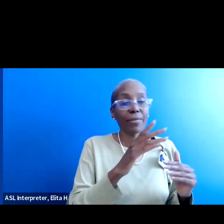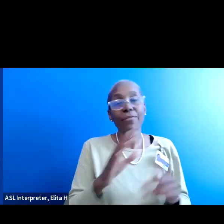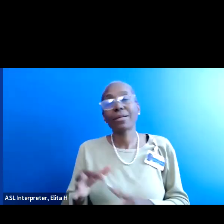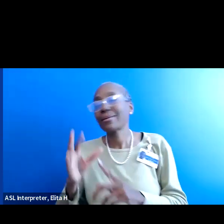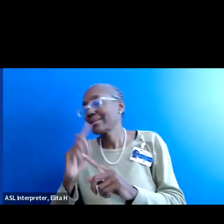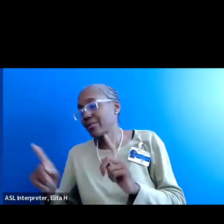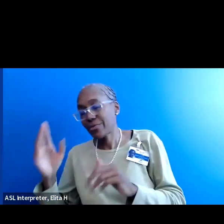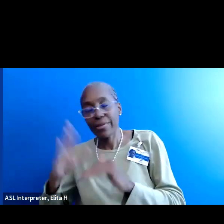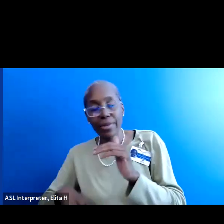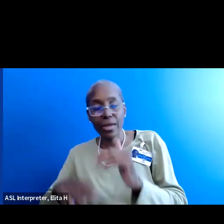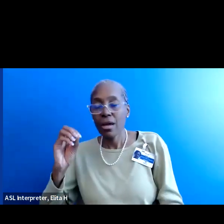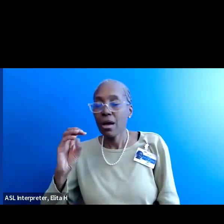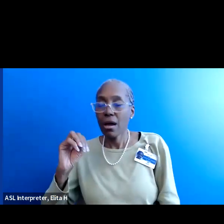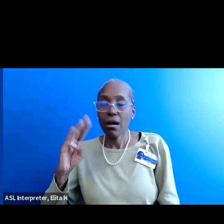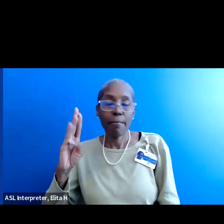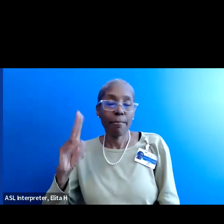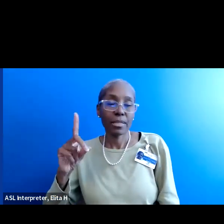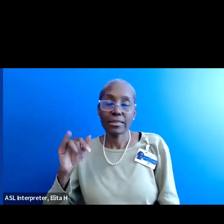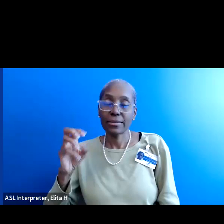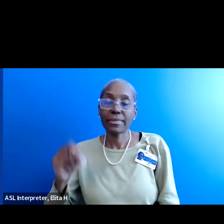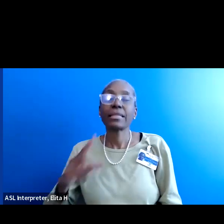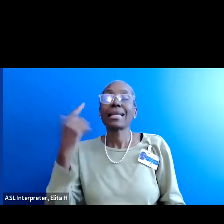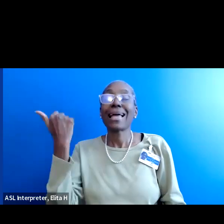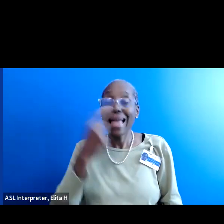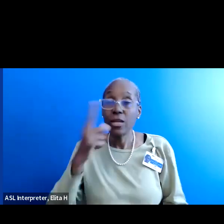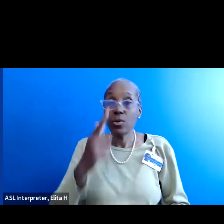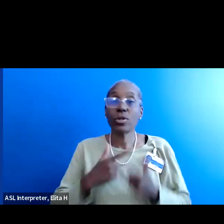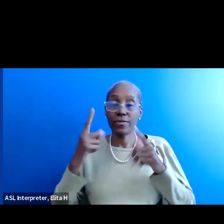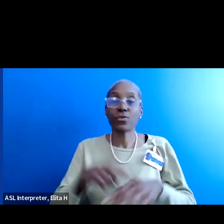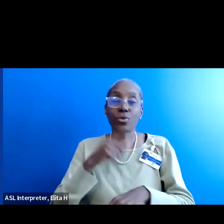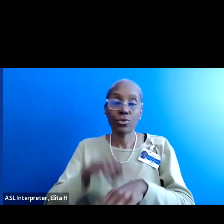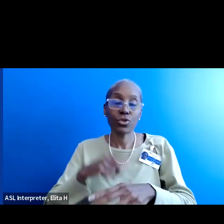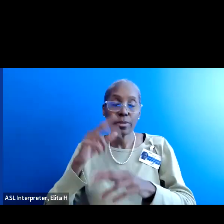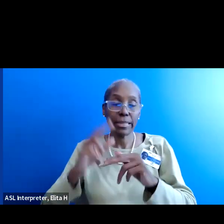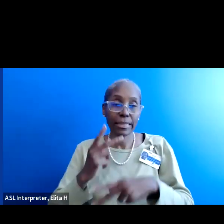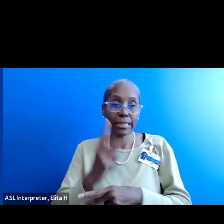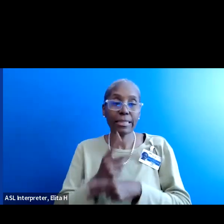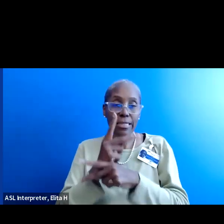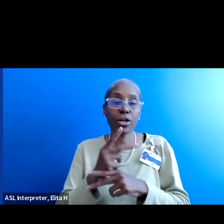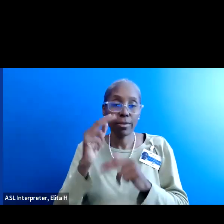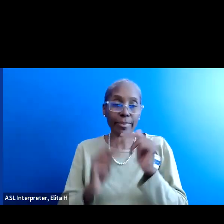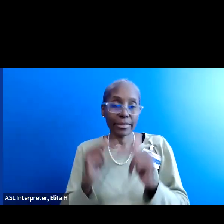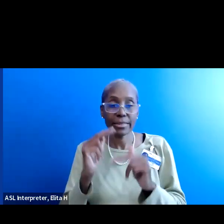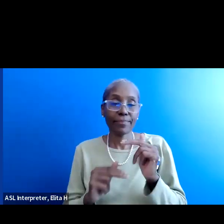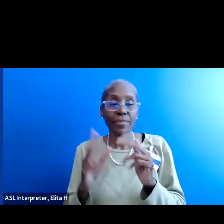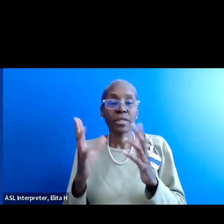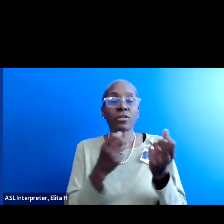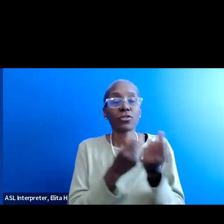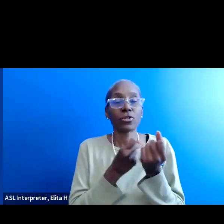because it's serving anyone that lives in a long-term care facility. And as I said, they support resident-centered care and